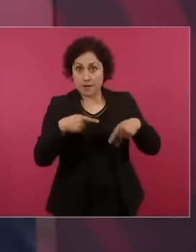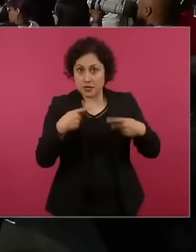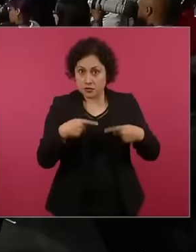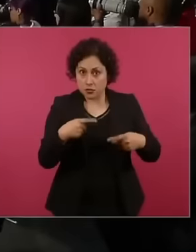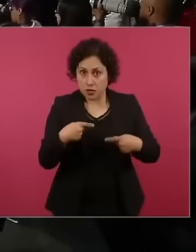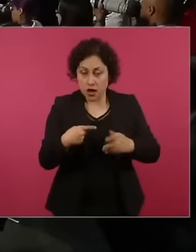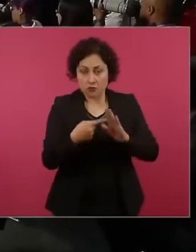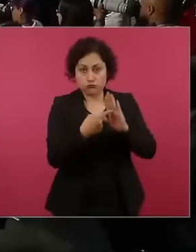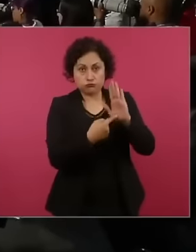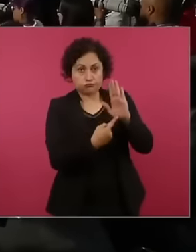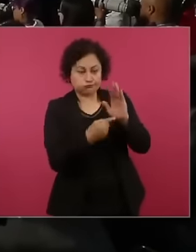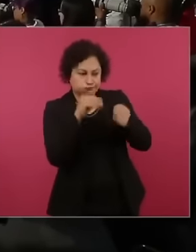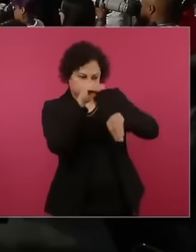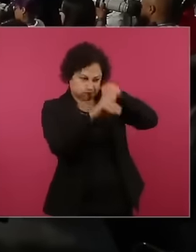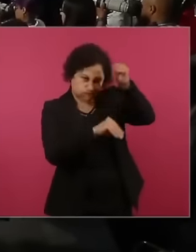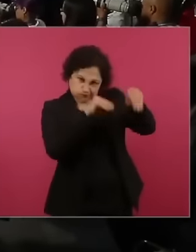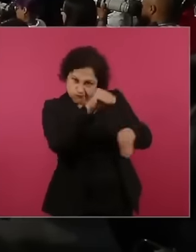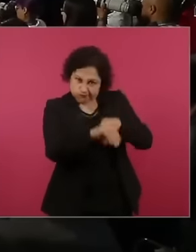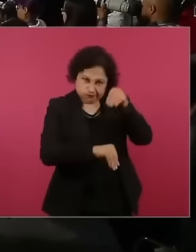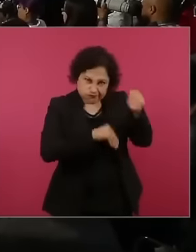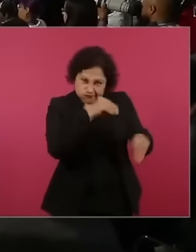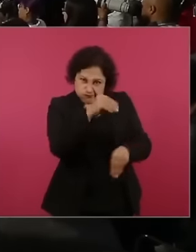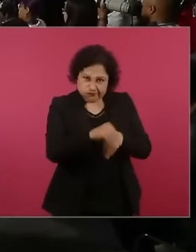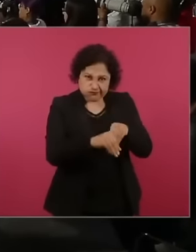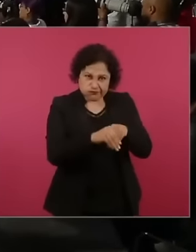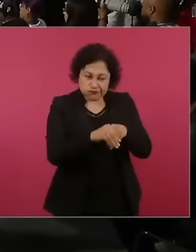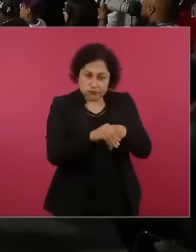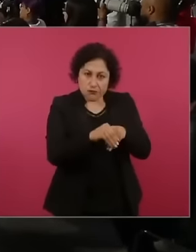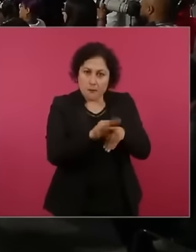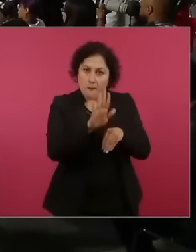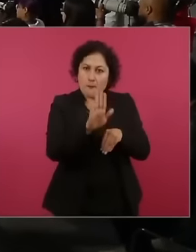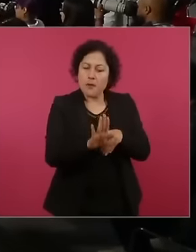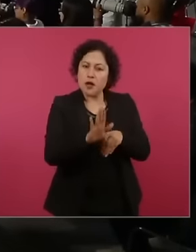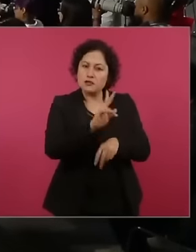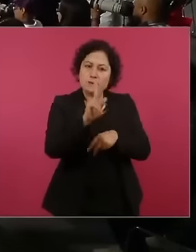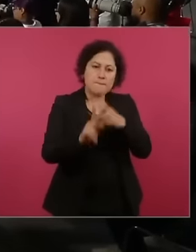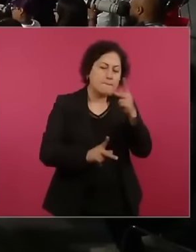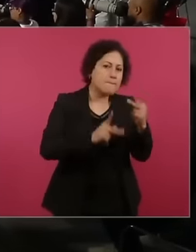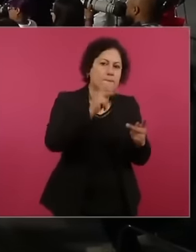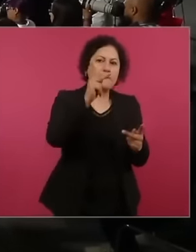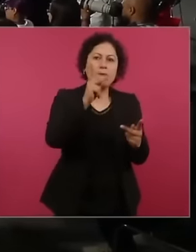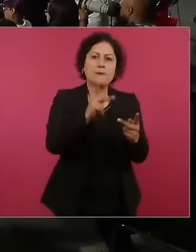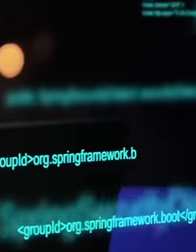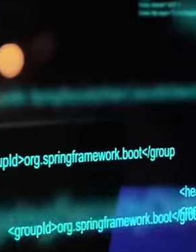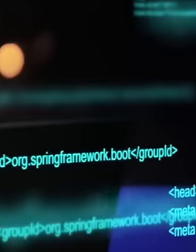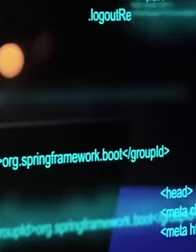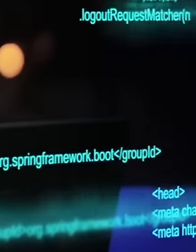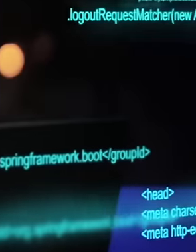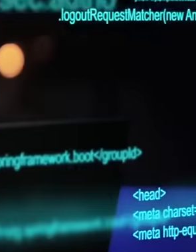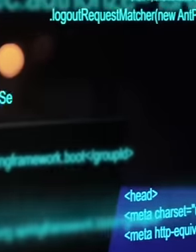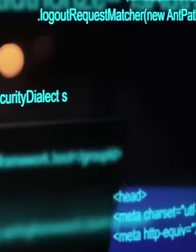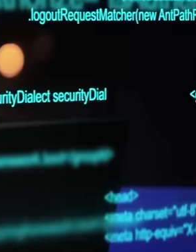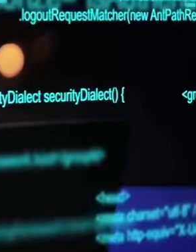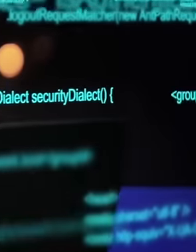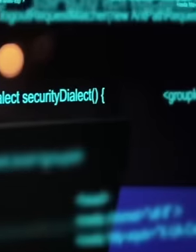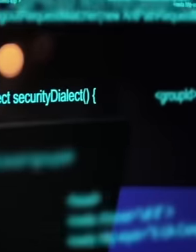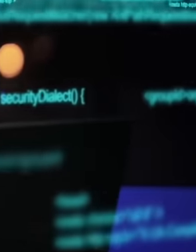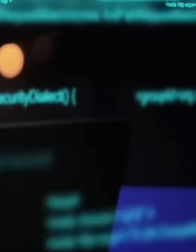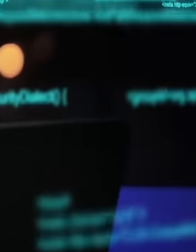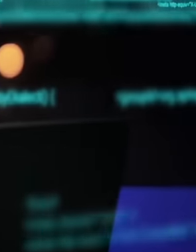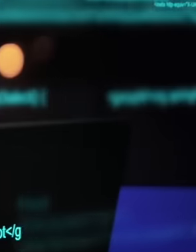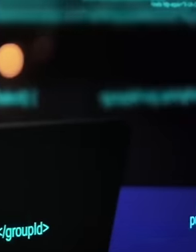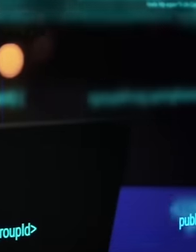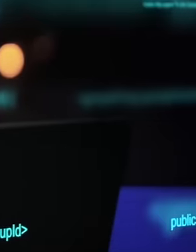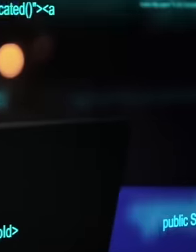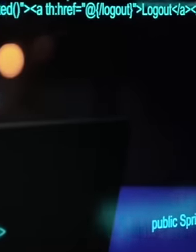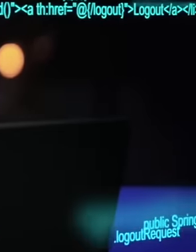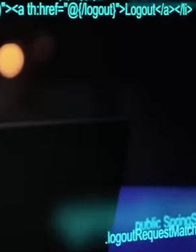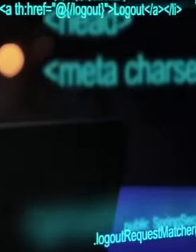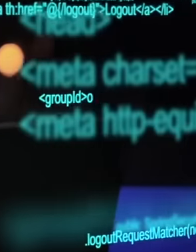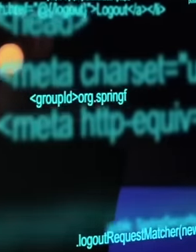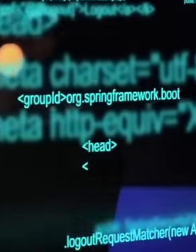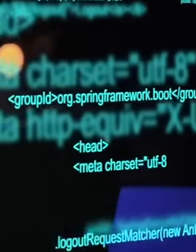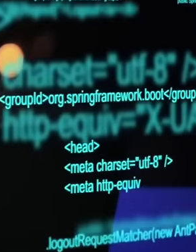that is almost perfect and we were reviewing this